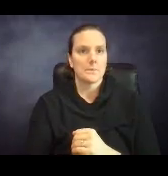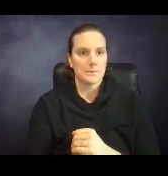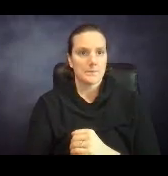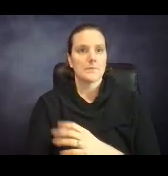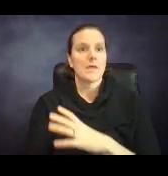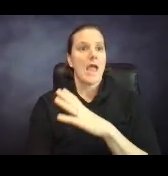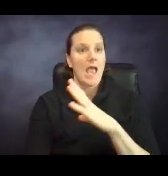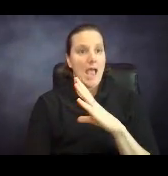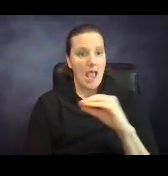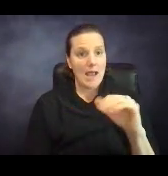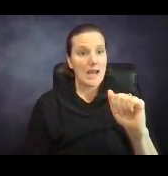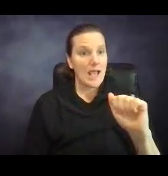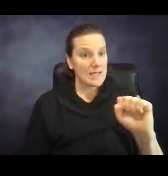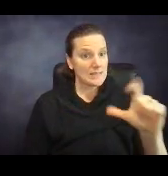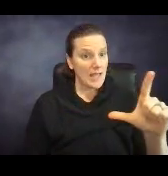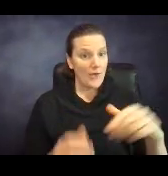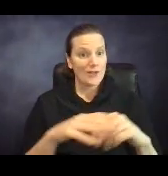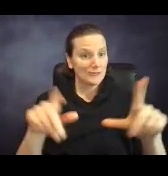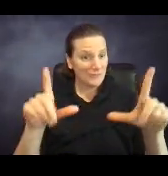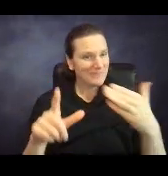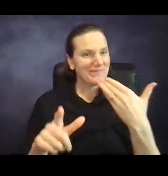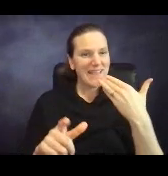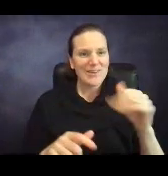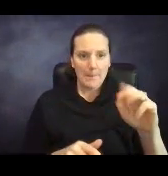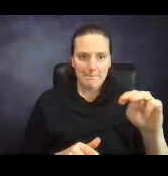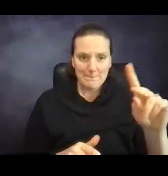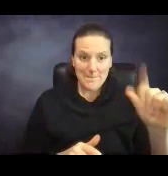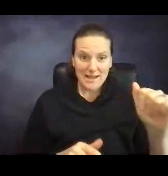Thank you to Amanda for our a SL Interpretation.